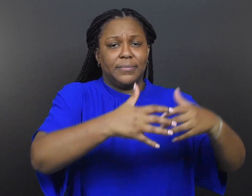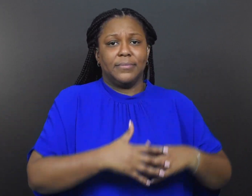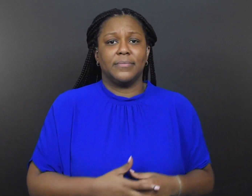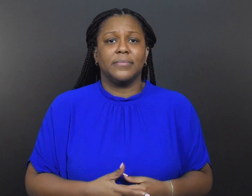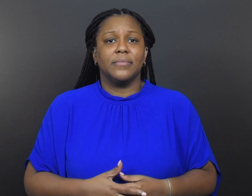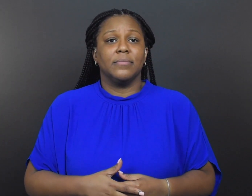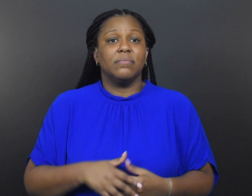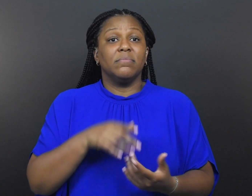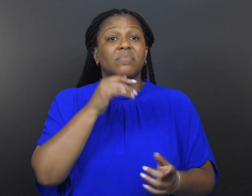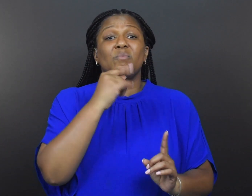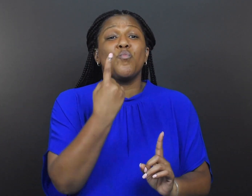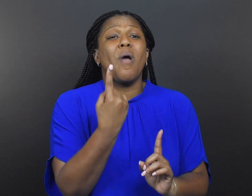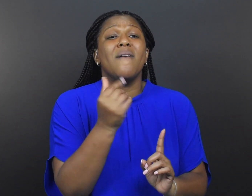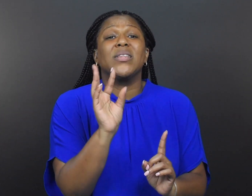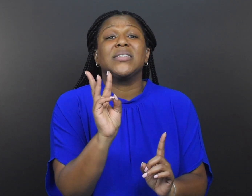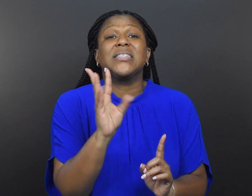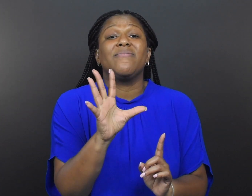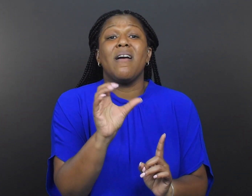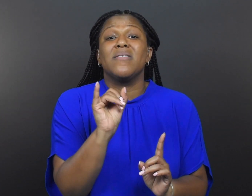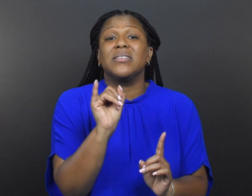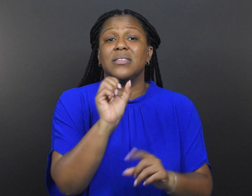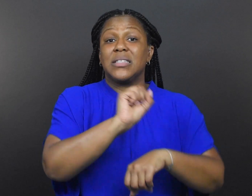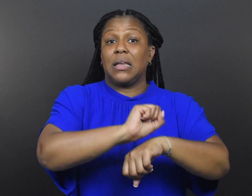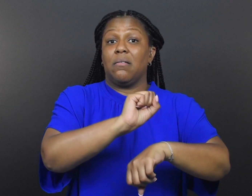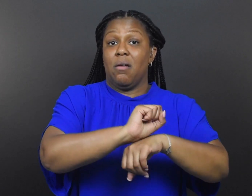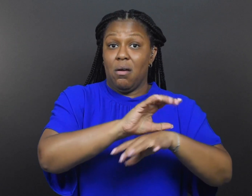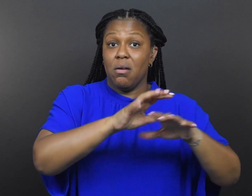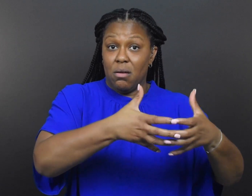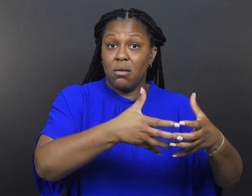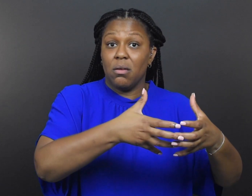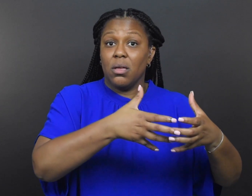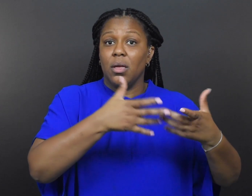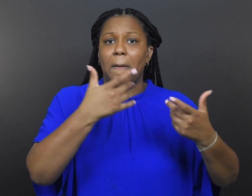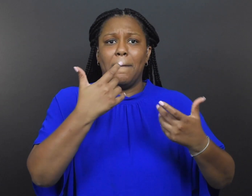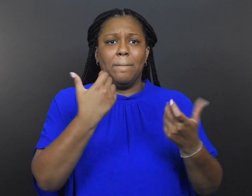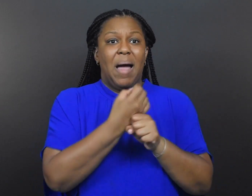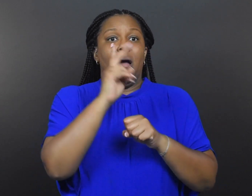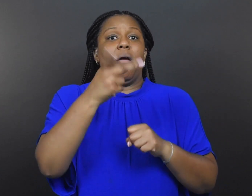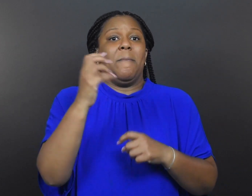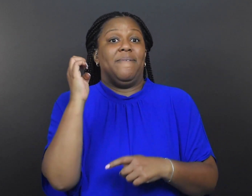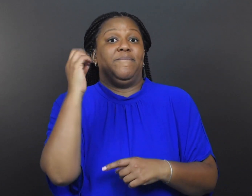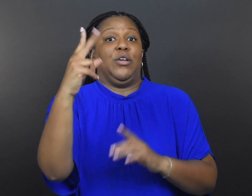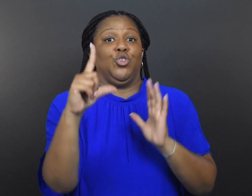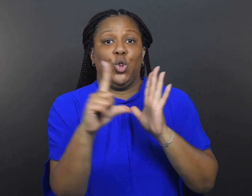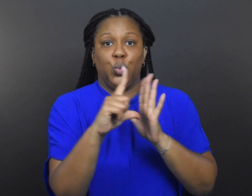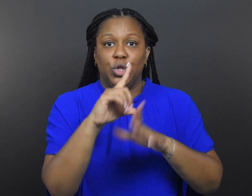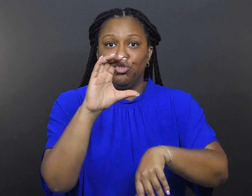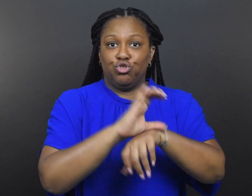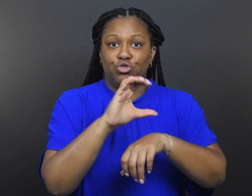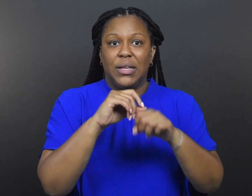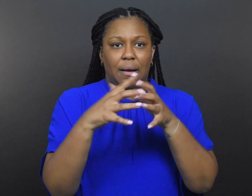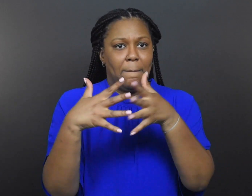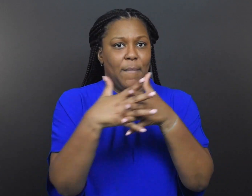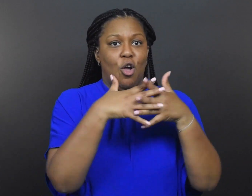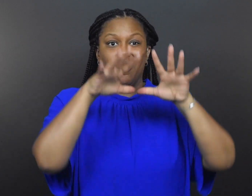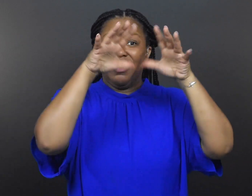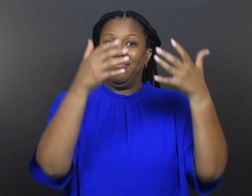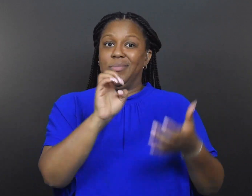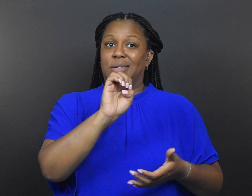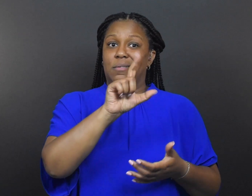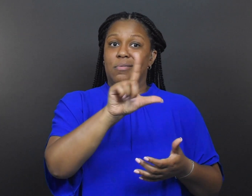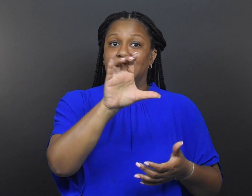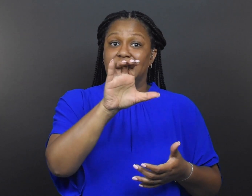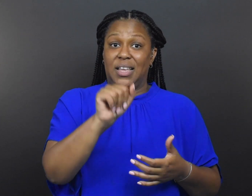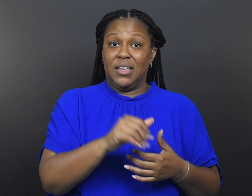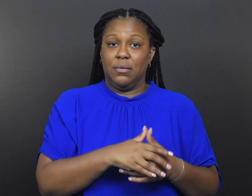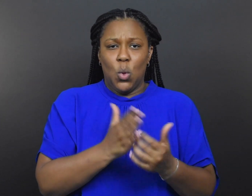It is one of the 65 synods that make up the Evangelical Lutheran Church in America (ELCA).